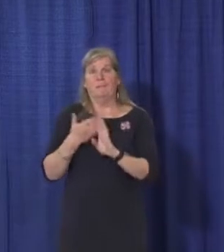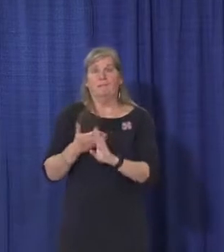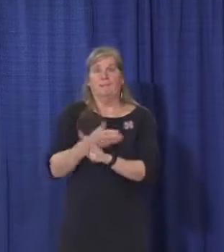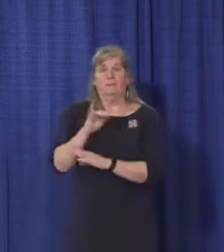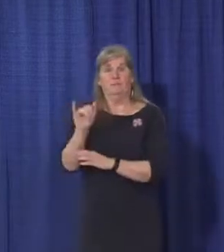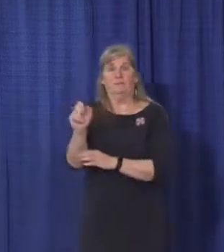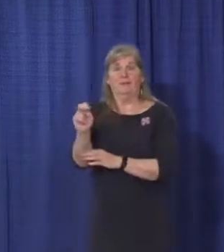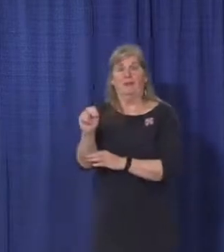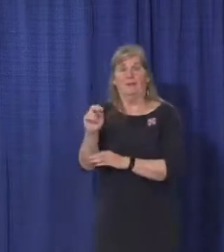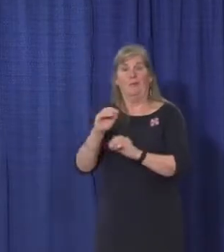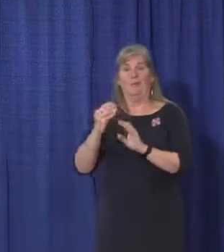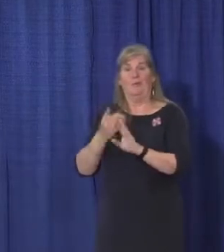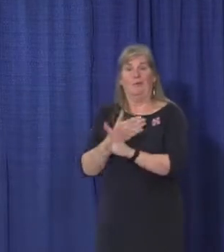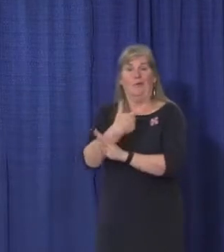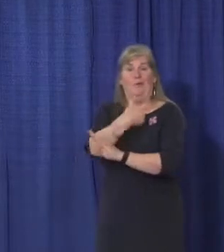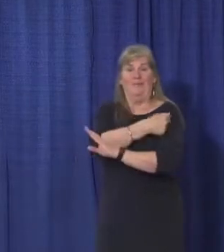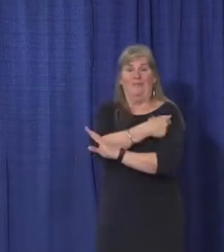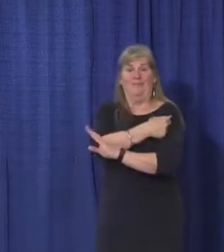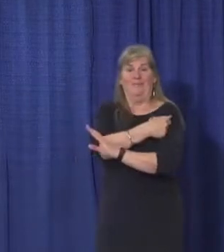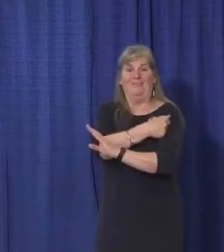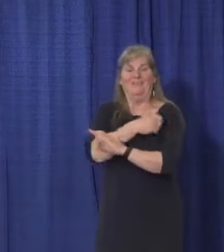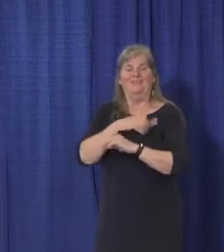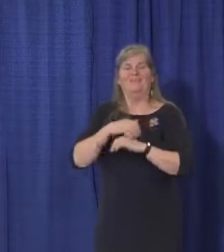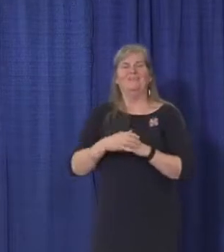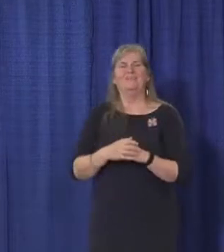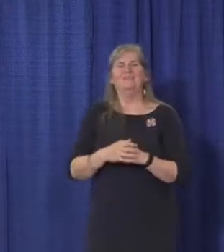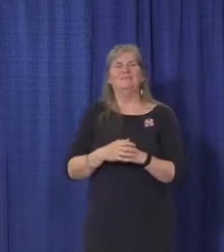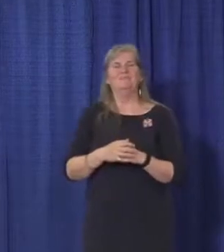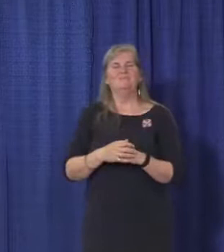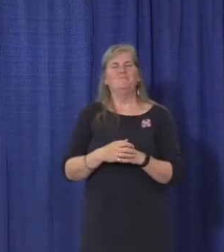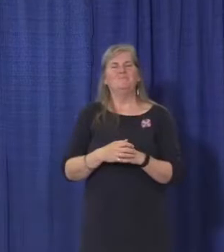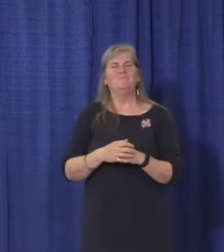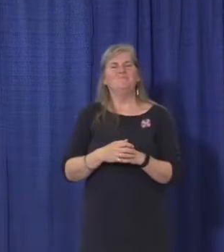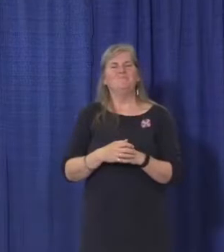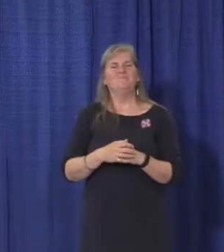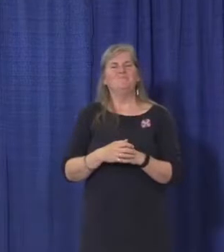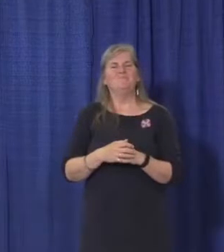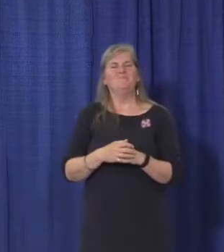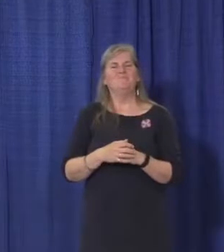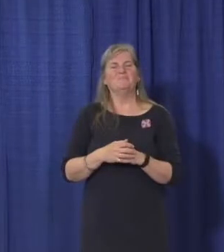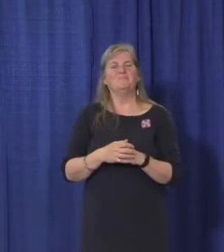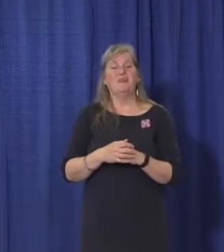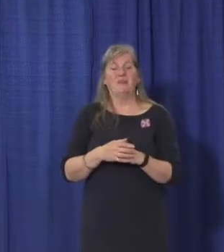January and if we had the sorts